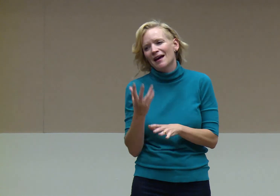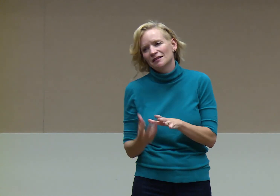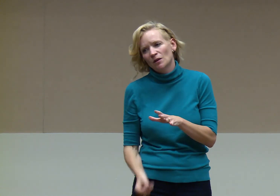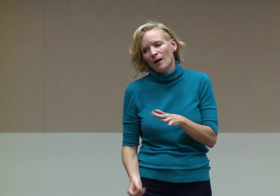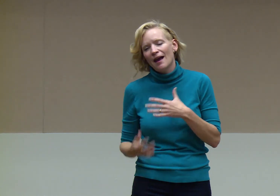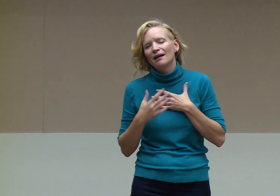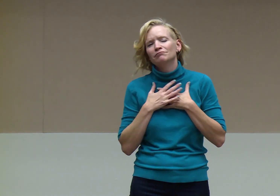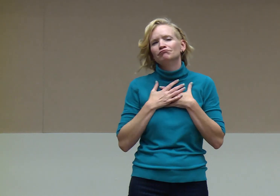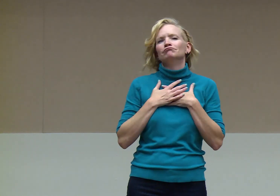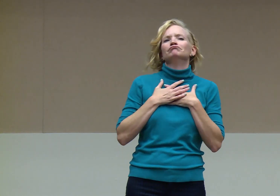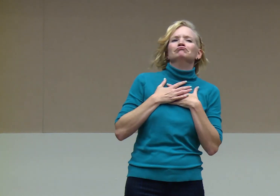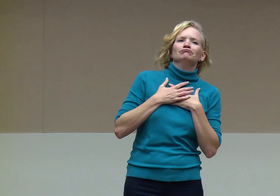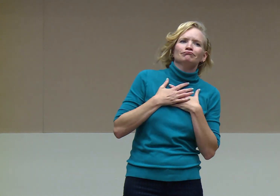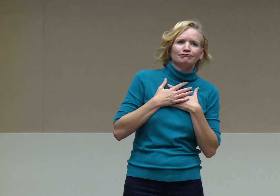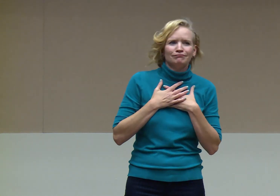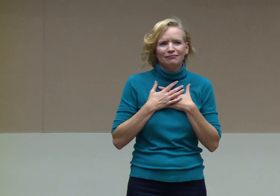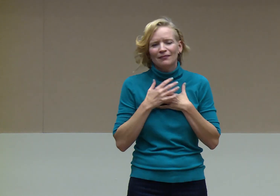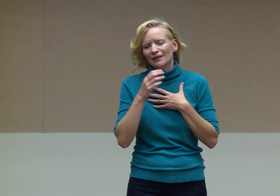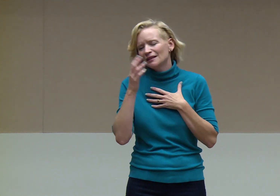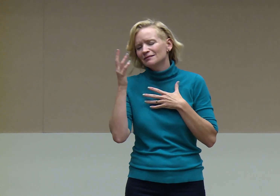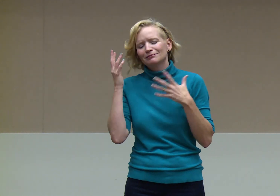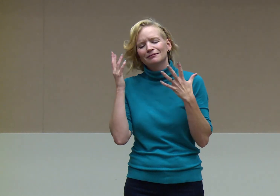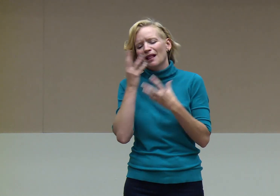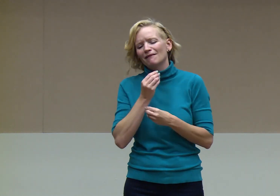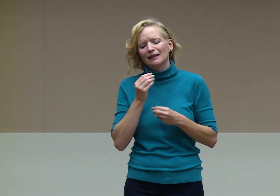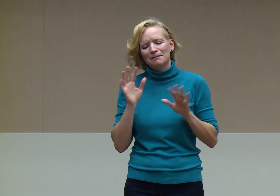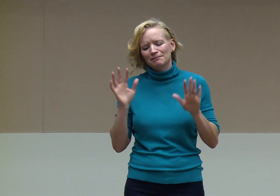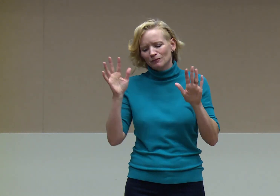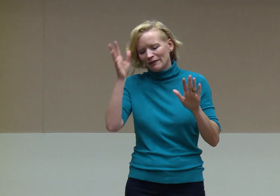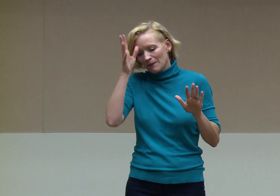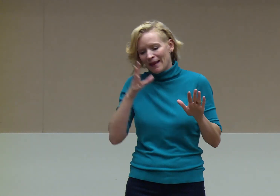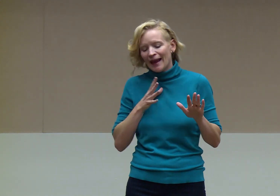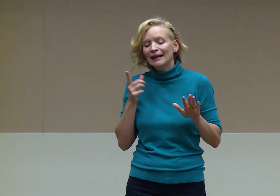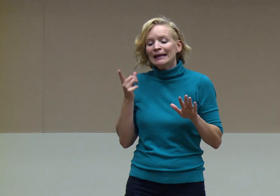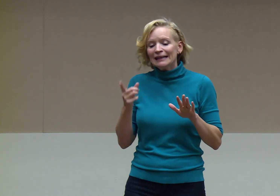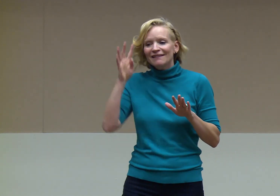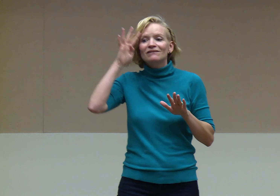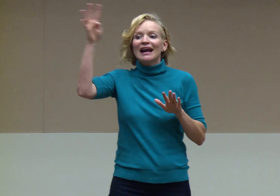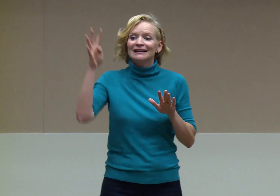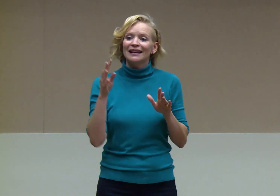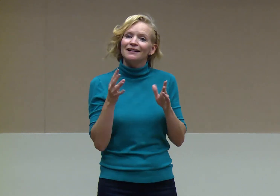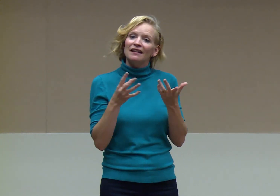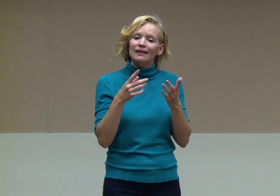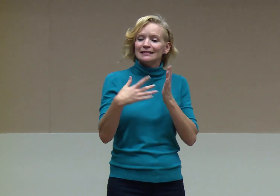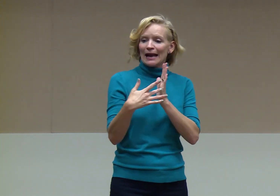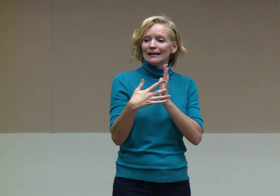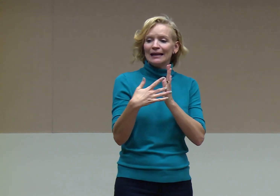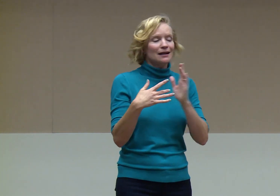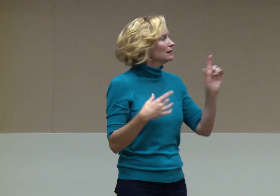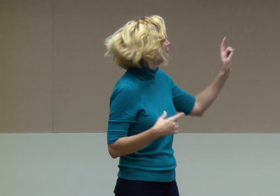Going back to David Swinney, who, unfortunately, passed away. I love him. He was a wonderful man.